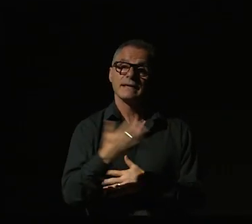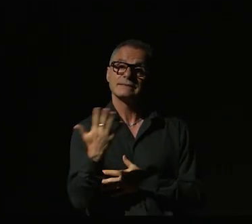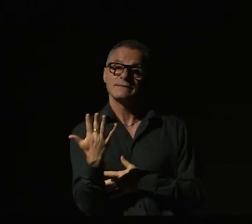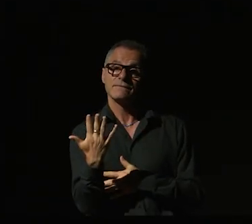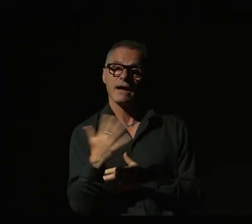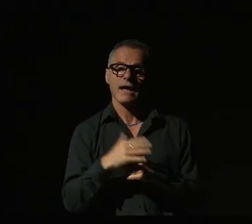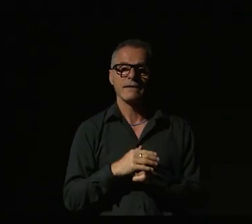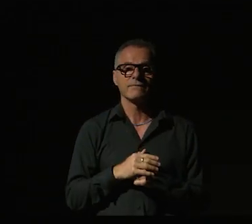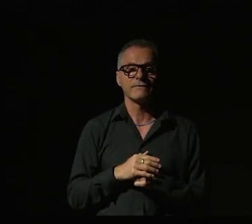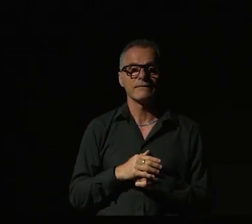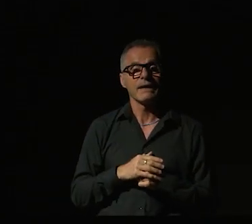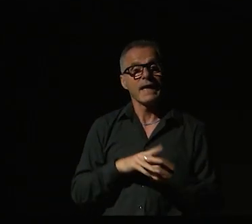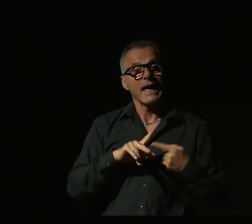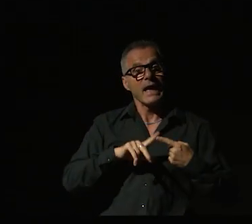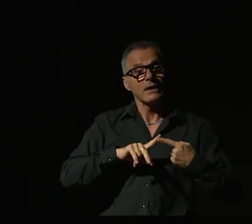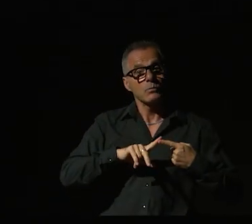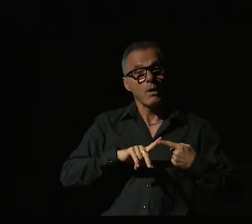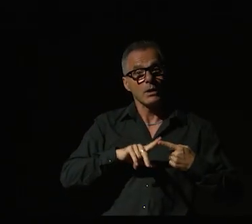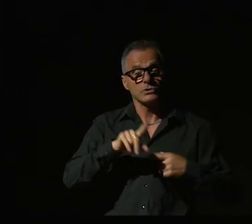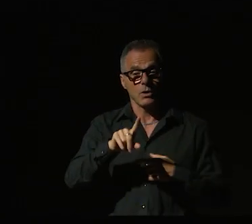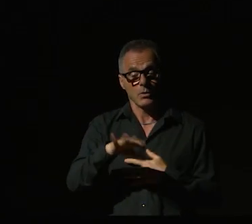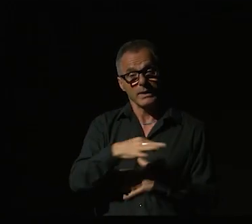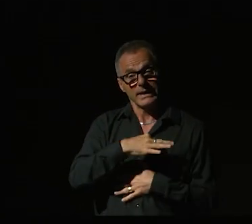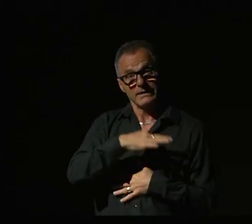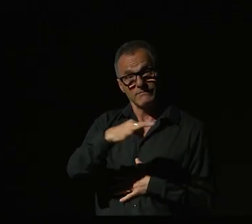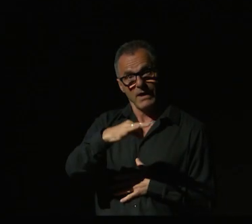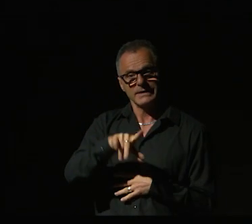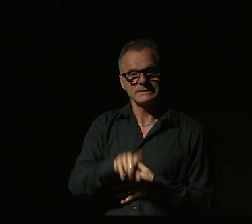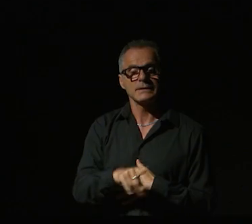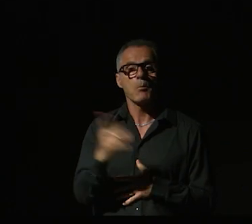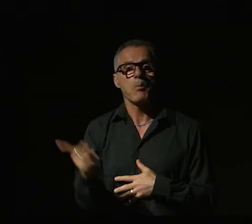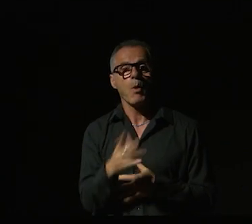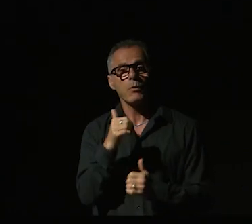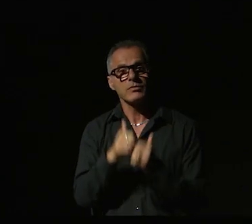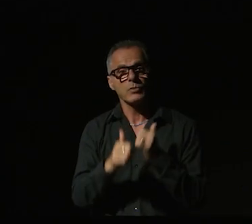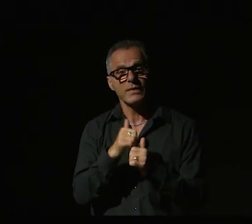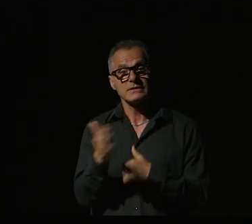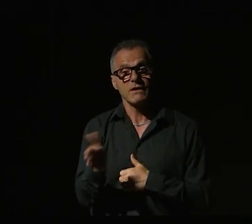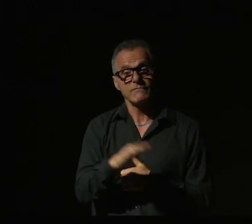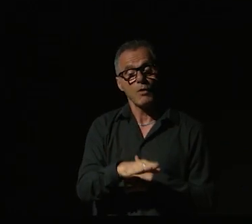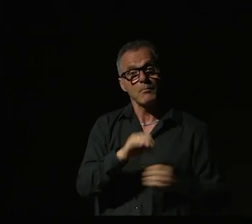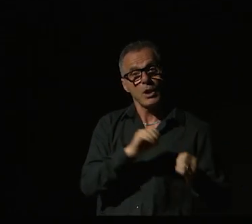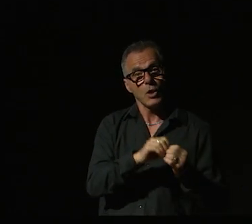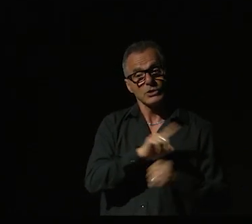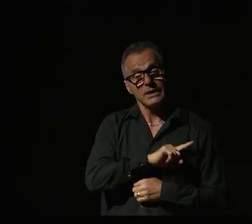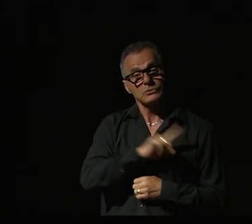Odoardo had invited Annibale and Agostino Carracci from Bologna to Rome.